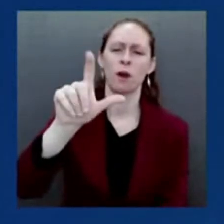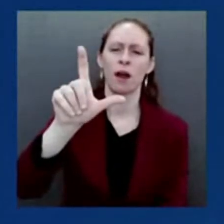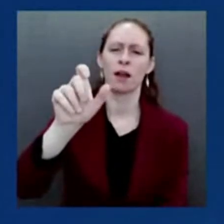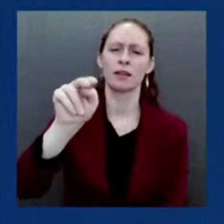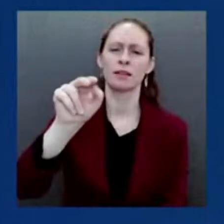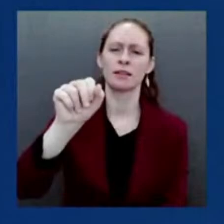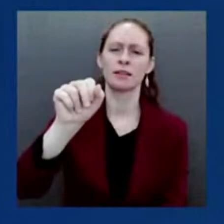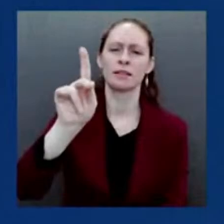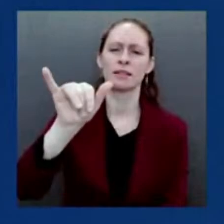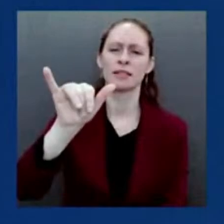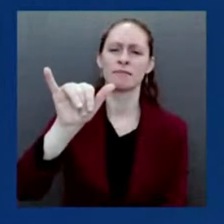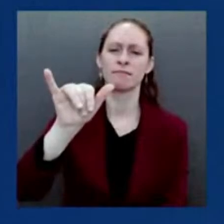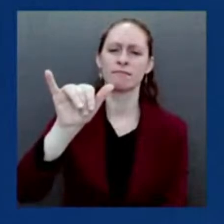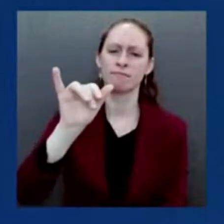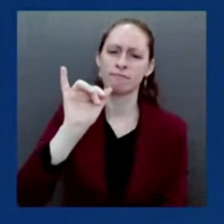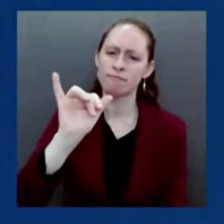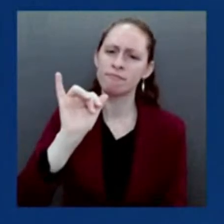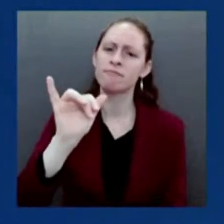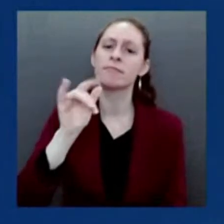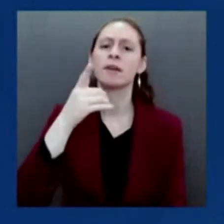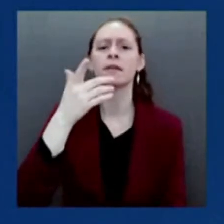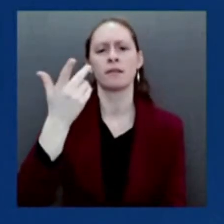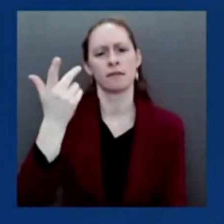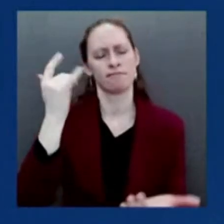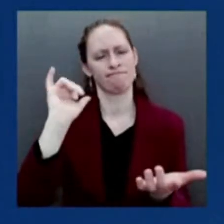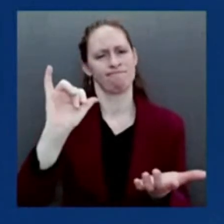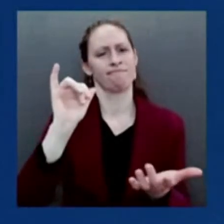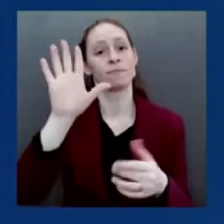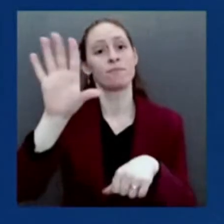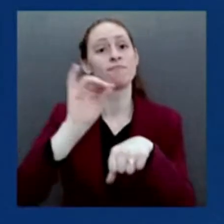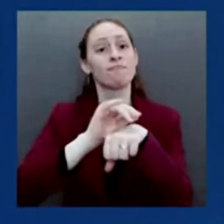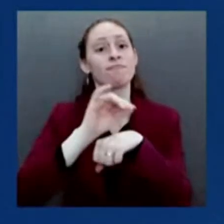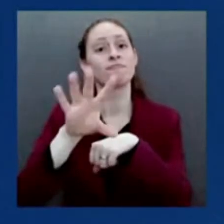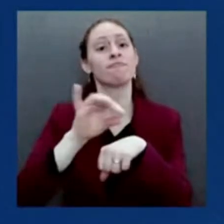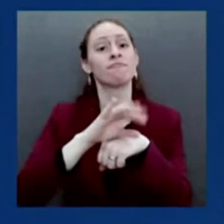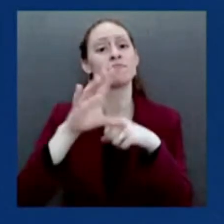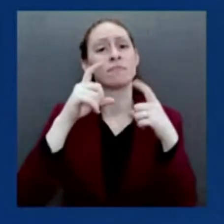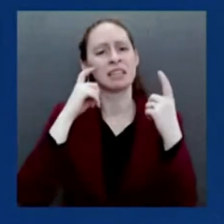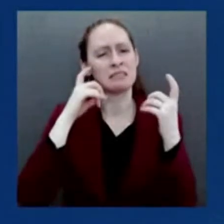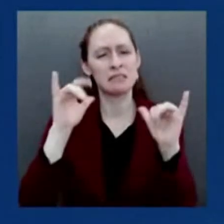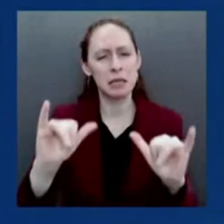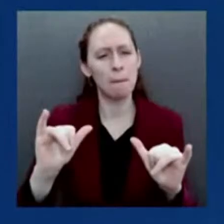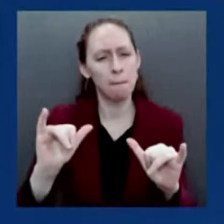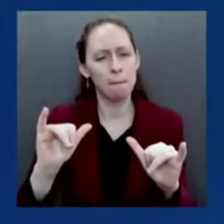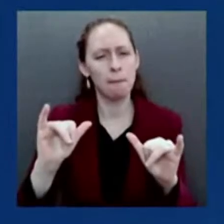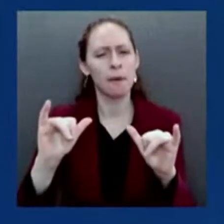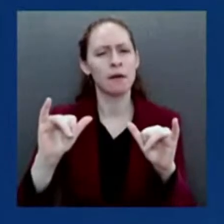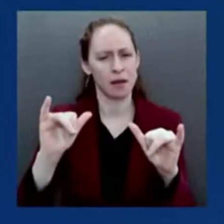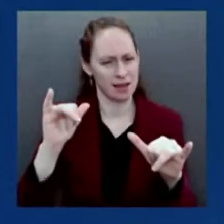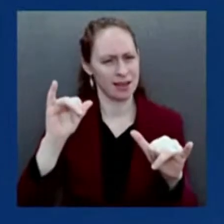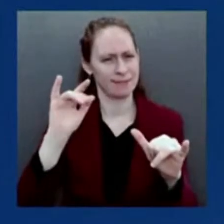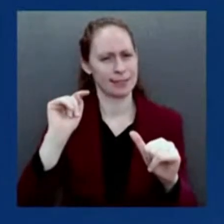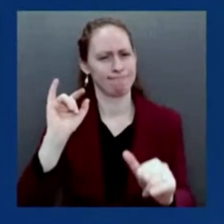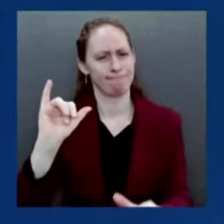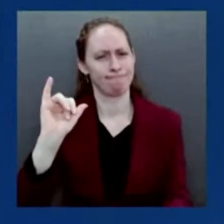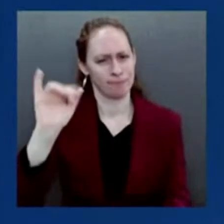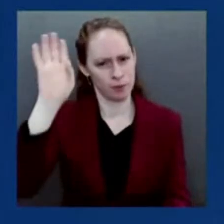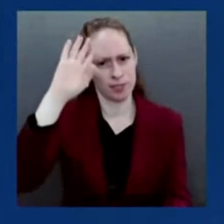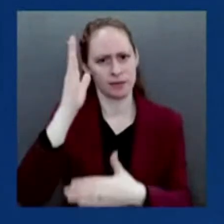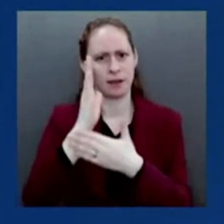YOU SAID THAT YOU DO NOT AND TEND TO CHANGE THAT MASKING GUIDANCE AND, BUT WE ALSO KNOW NOW THAT SOME MASKS PROVIDE